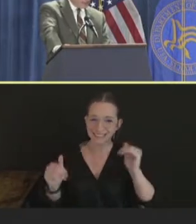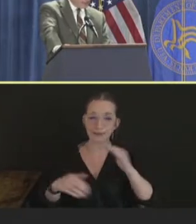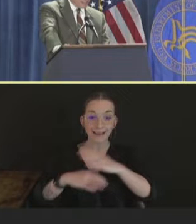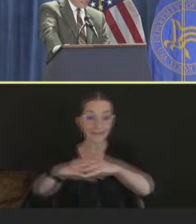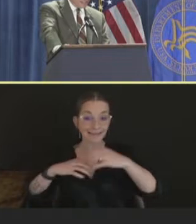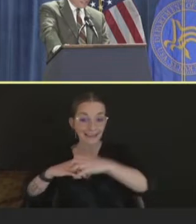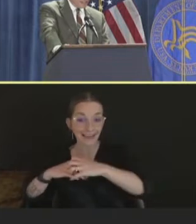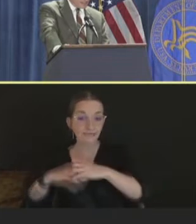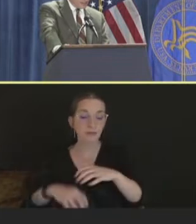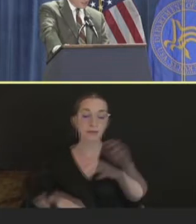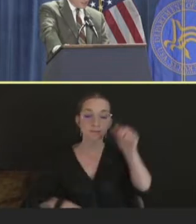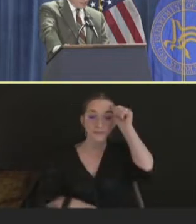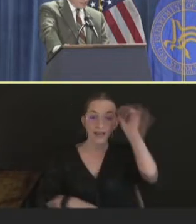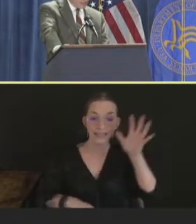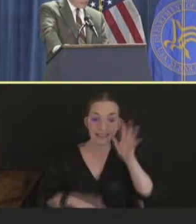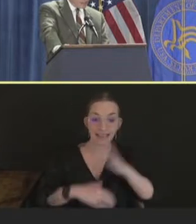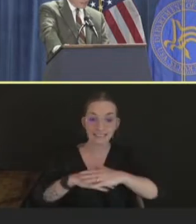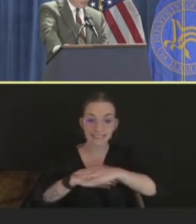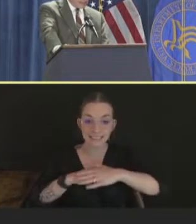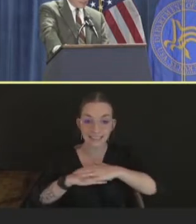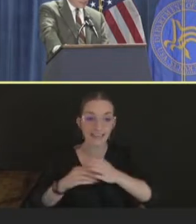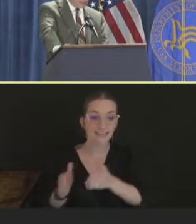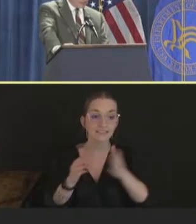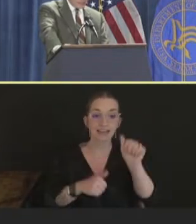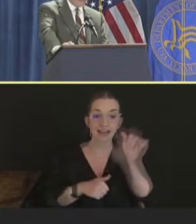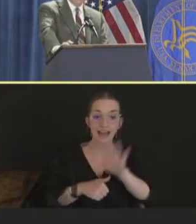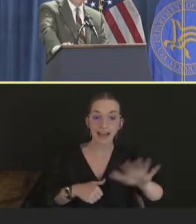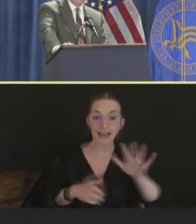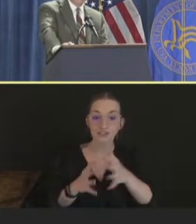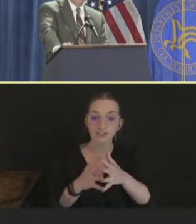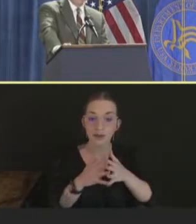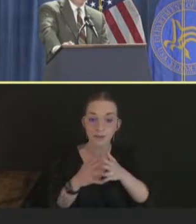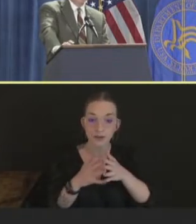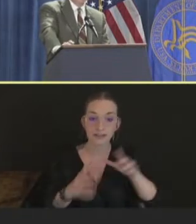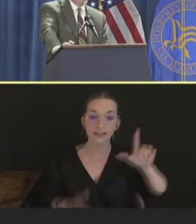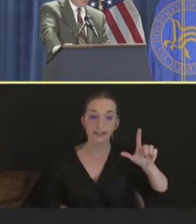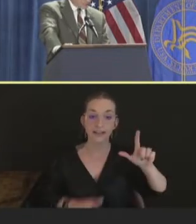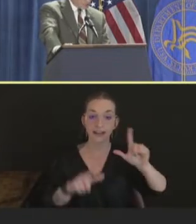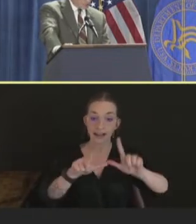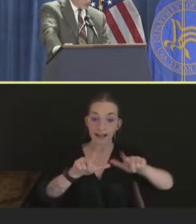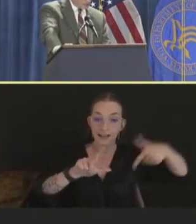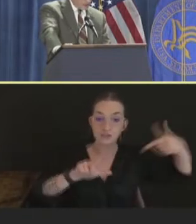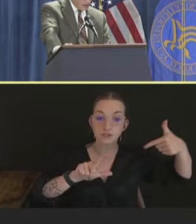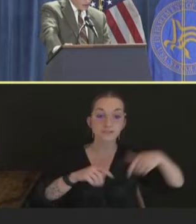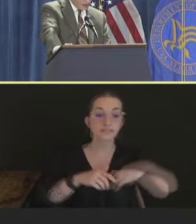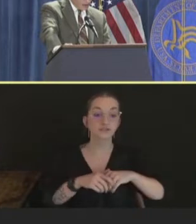Alaskan natives, Asian Americans, Pacific Islanders, lesbian, gay, bisexual, transgender,